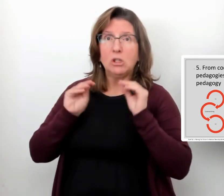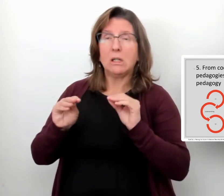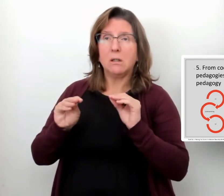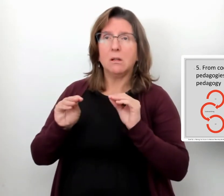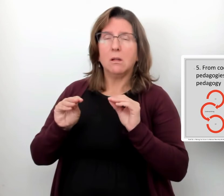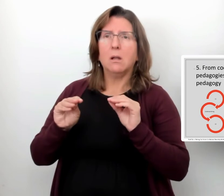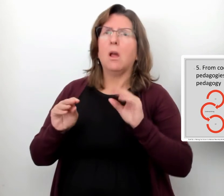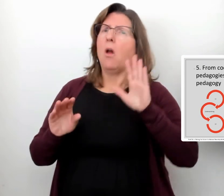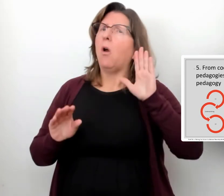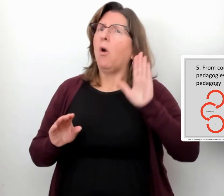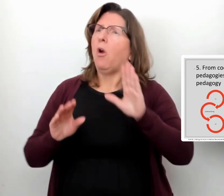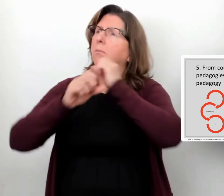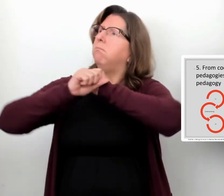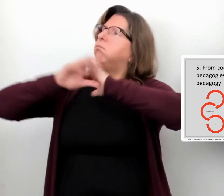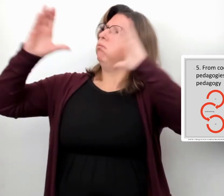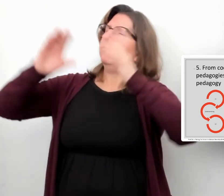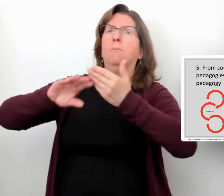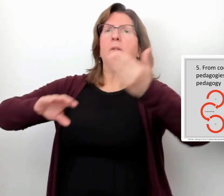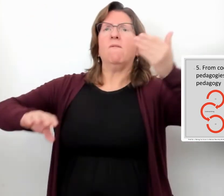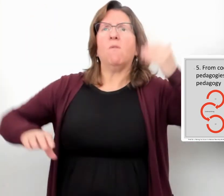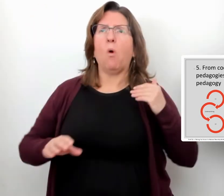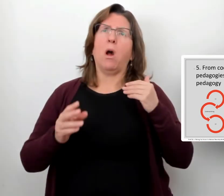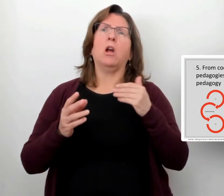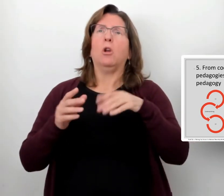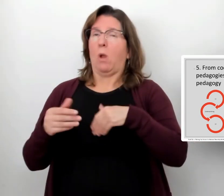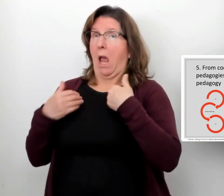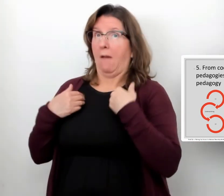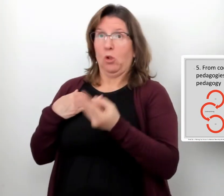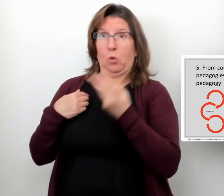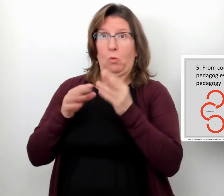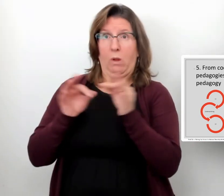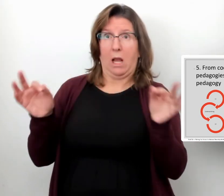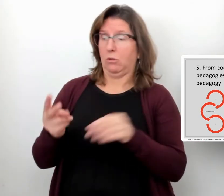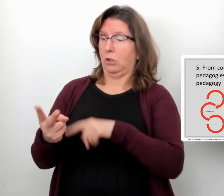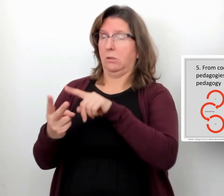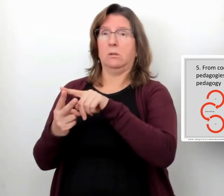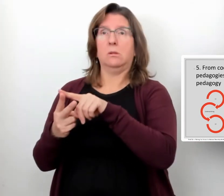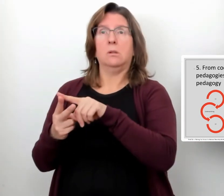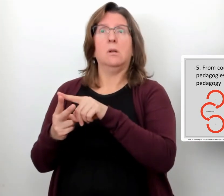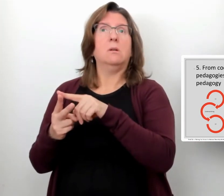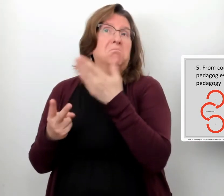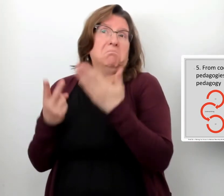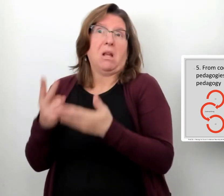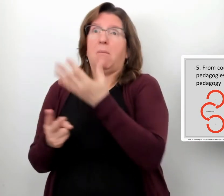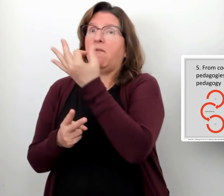(as most of us do) to mean when two bilingual people in conversation - - they begin their conversation, for example